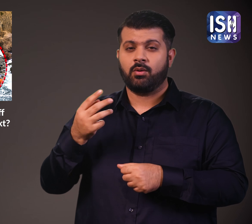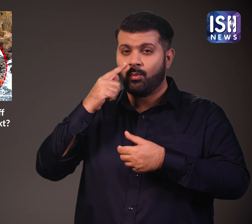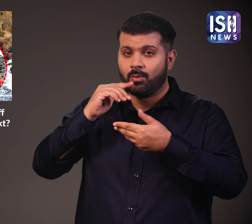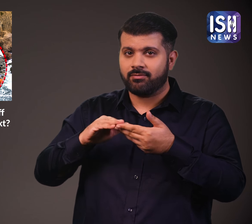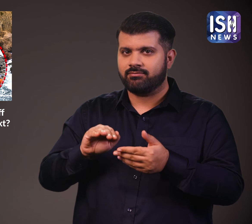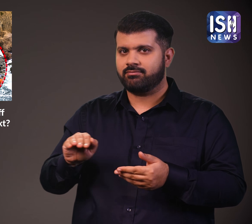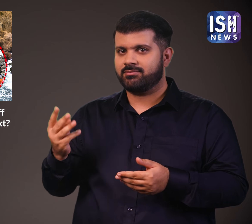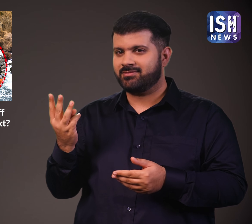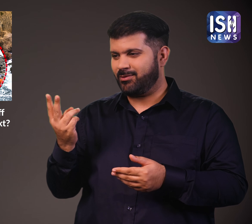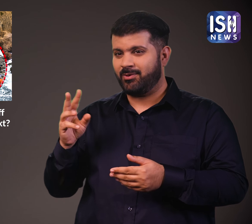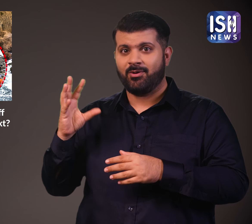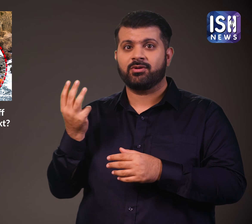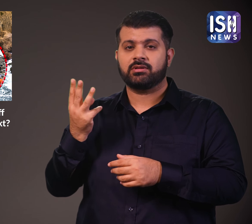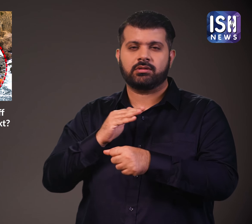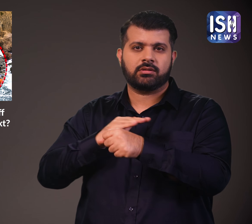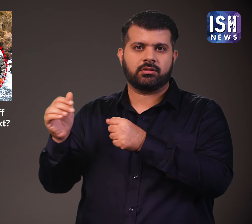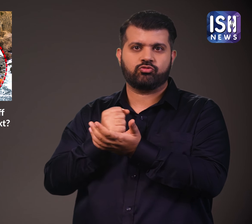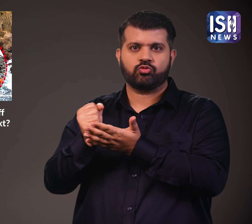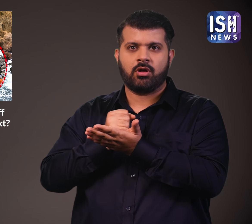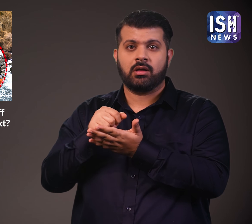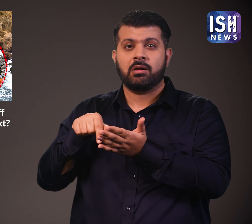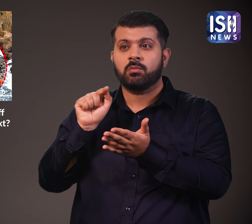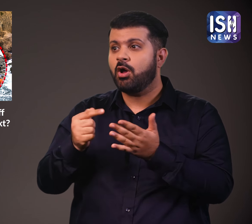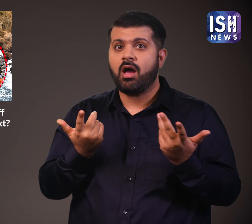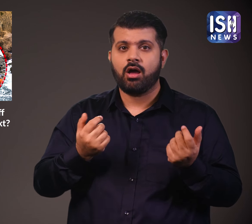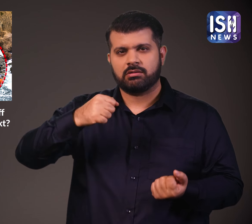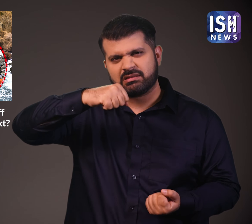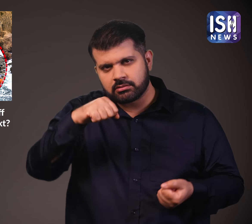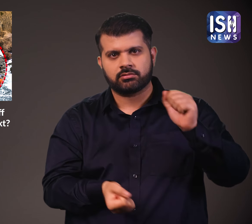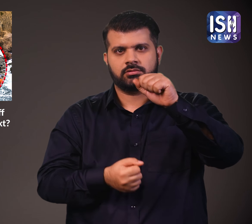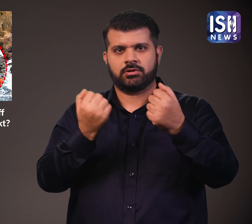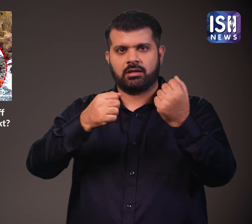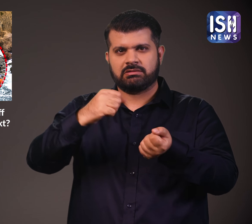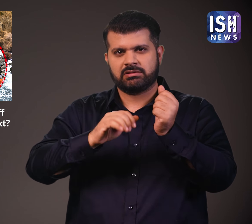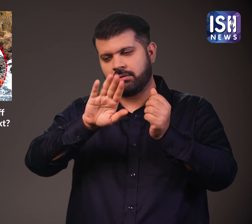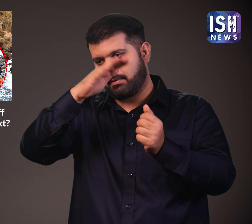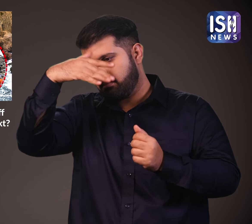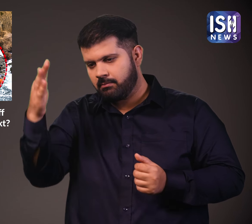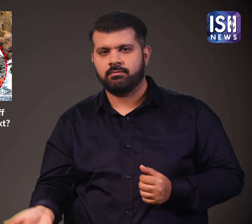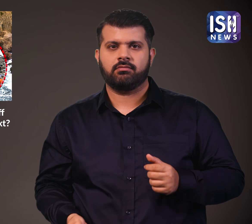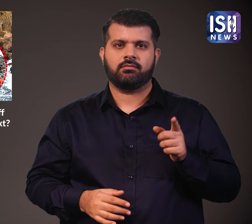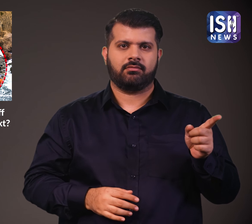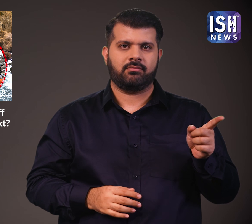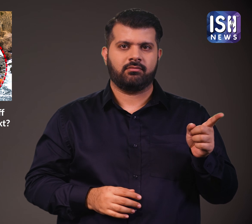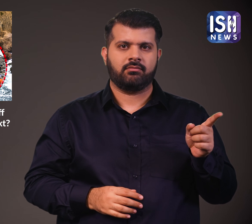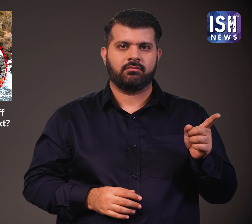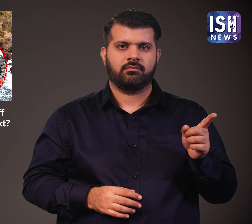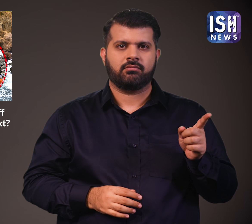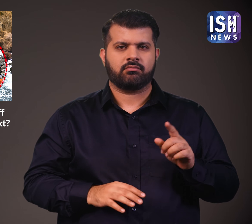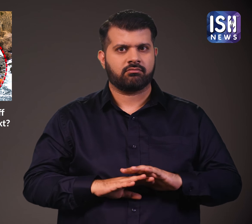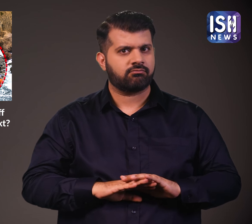his wife and two children by allegedly driving the car off the cliff on purpose.